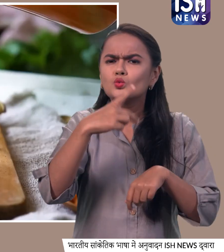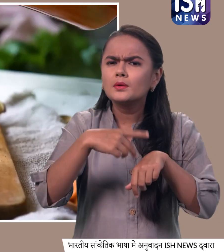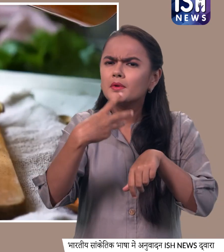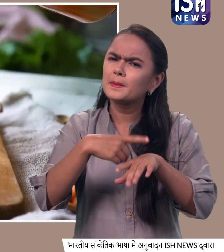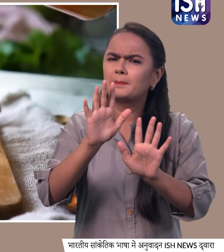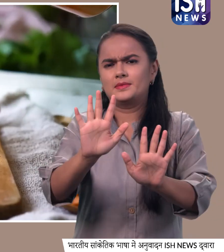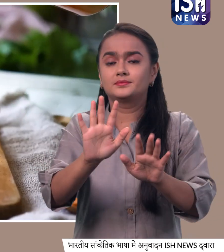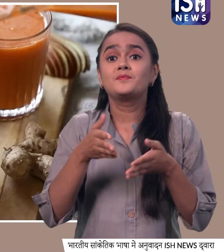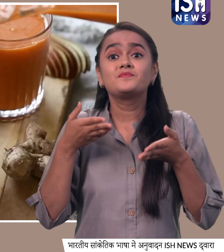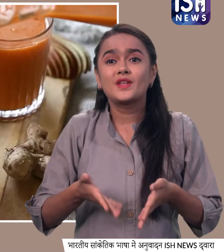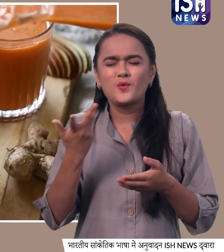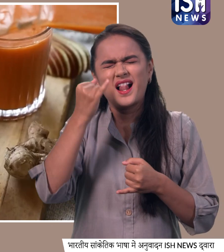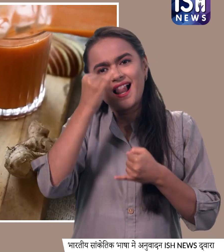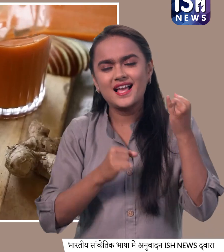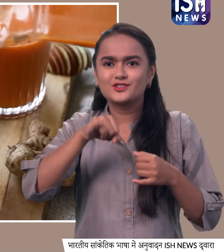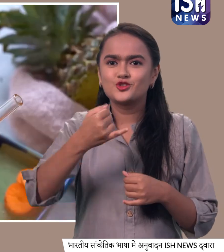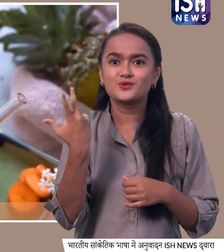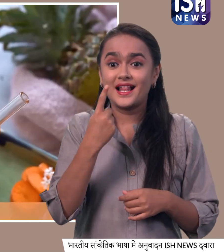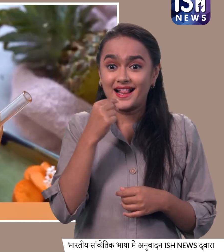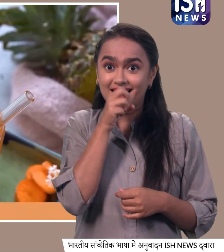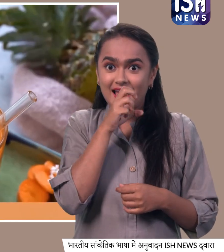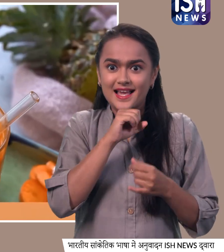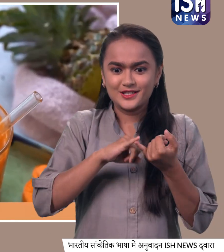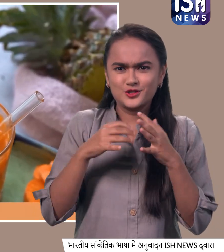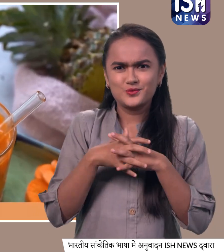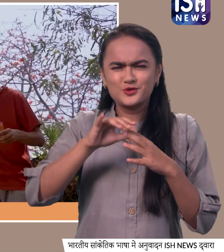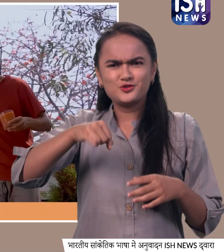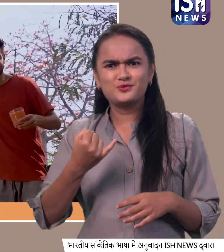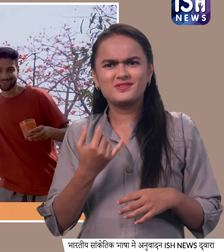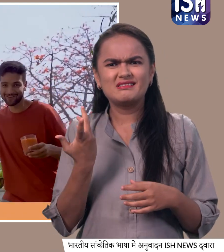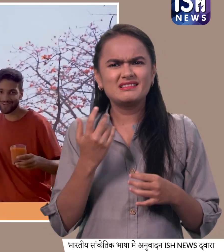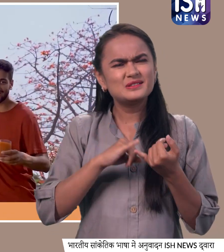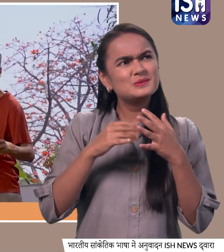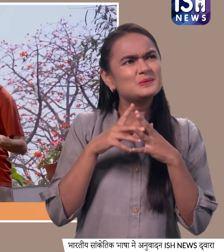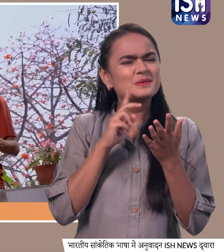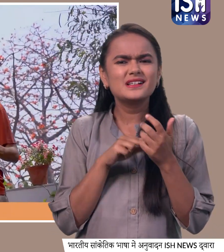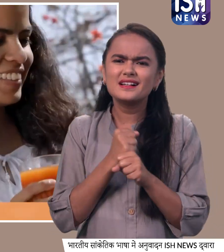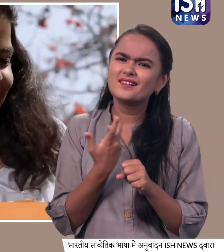Now it's time for our final juice - Carrot Swings Juice Why Carrot Swings?